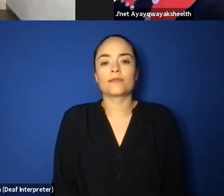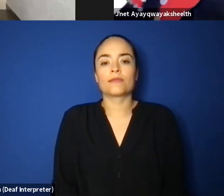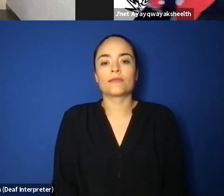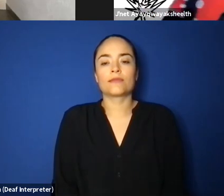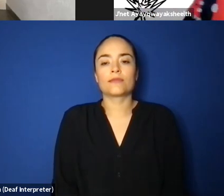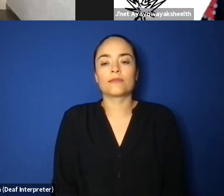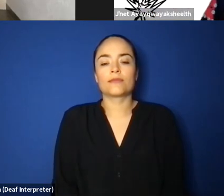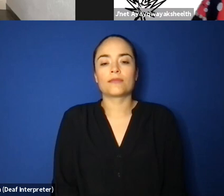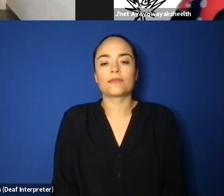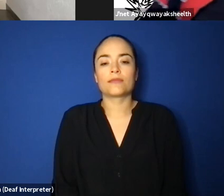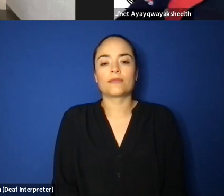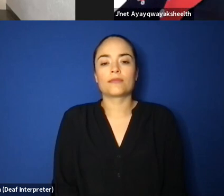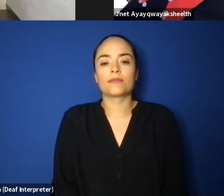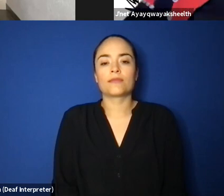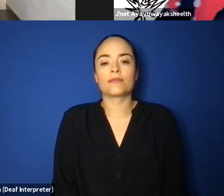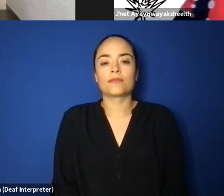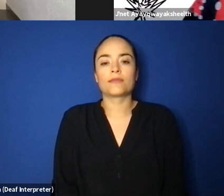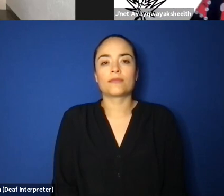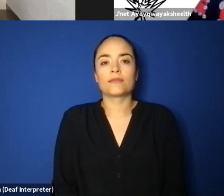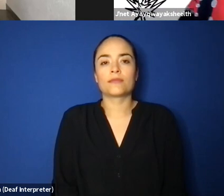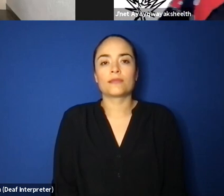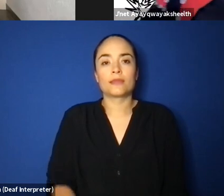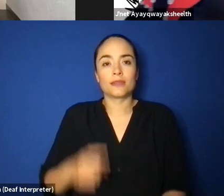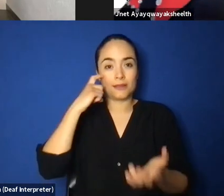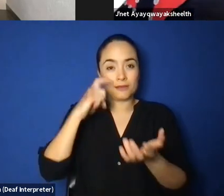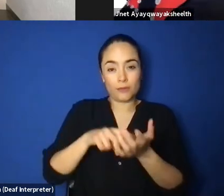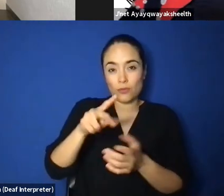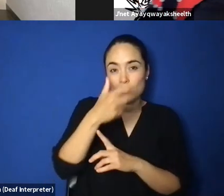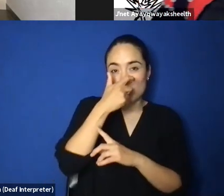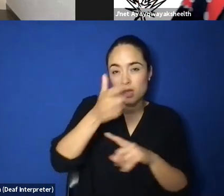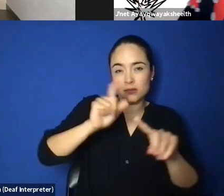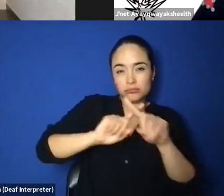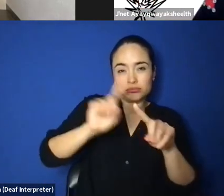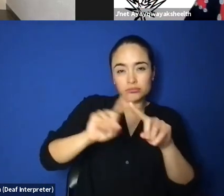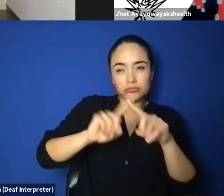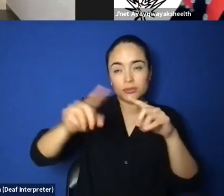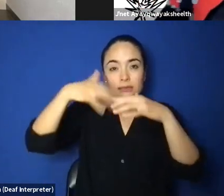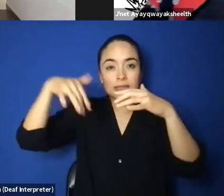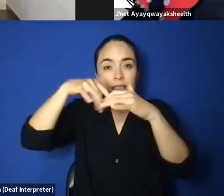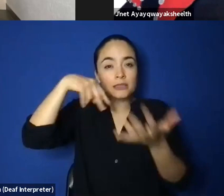that they string those moves together. So I if you want to try to all three of those we can